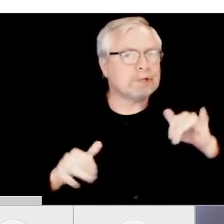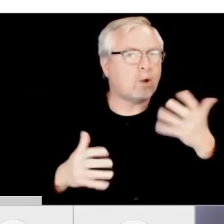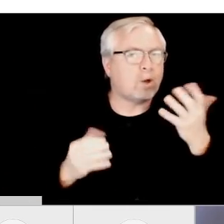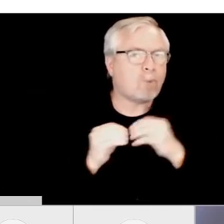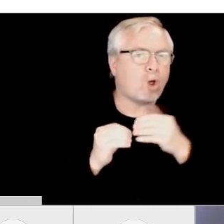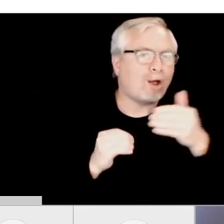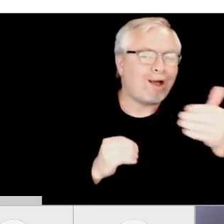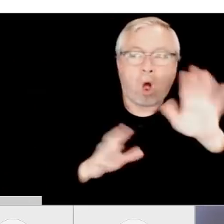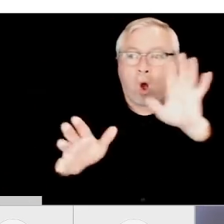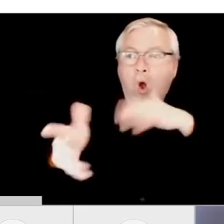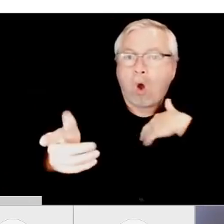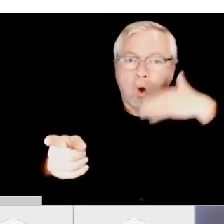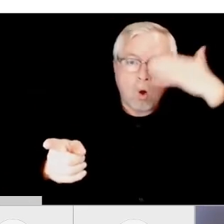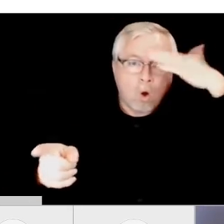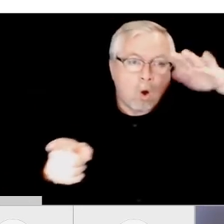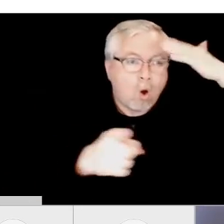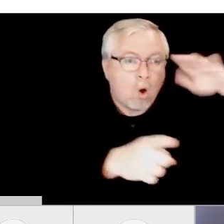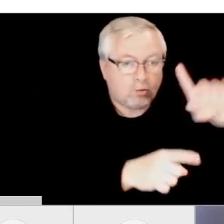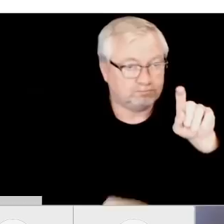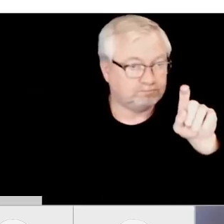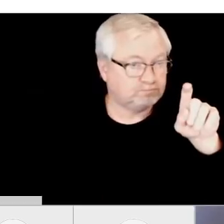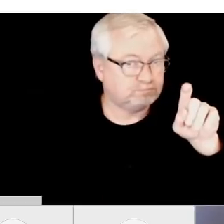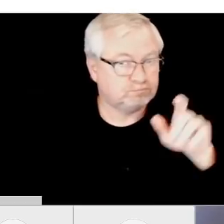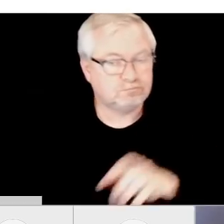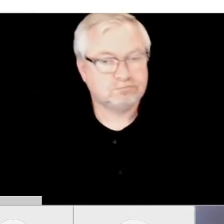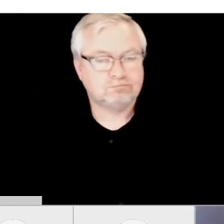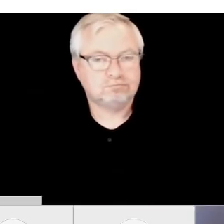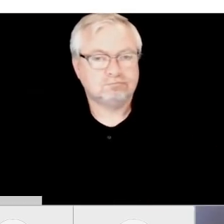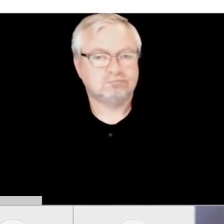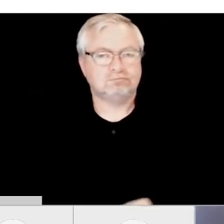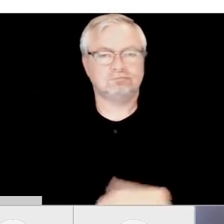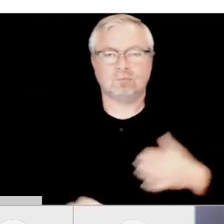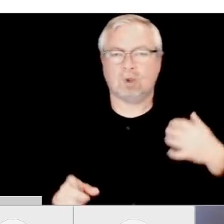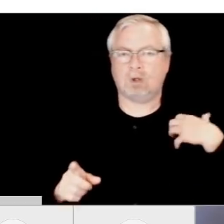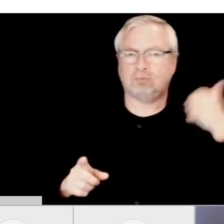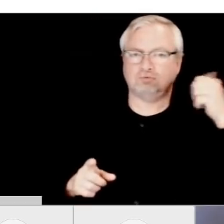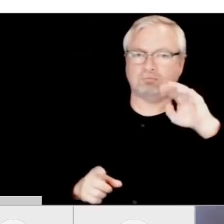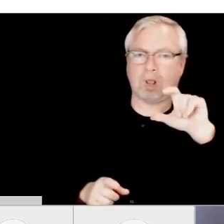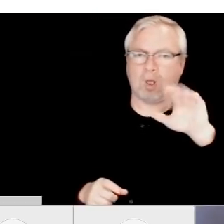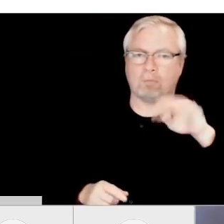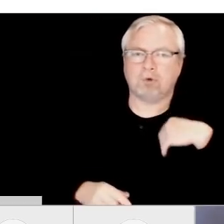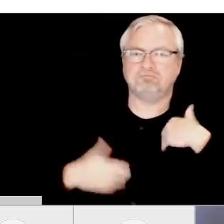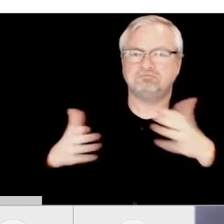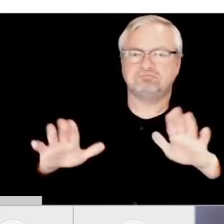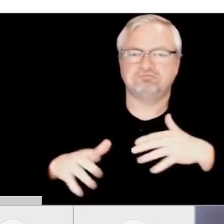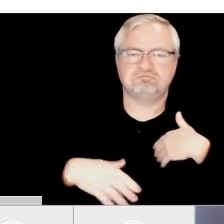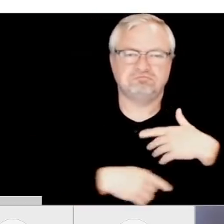Commissioner Malcolm: I'm going to let Stefan comment on this, but this is Commissioner Malcolm.